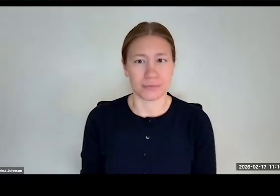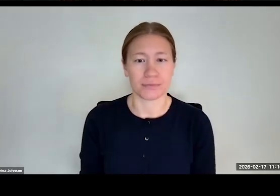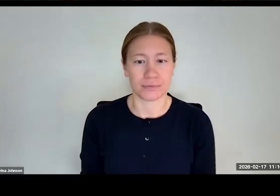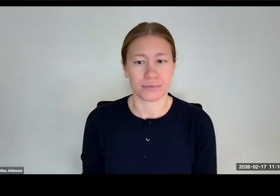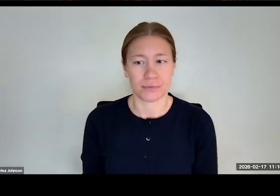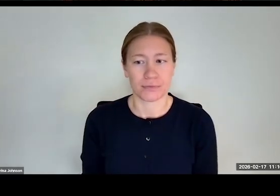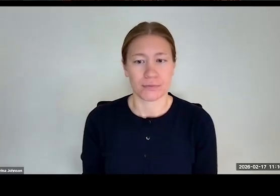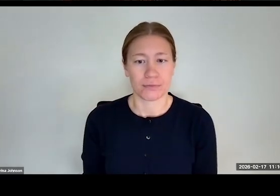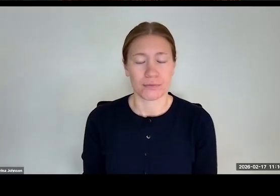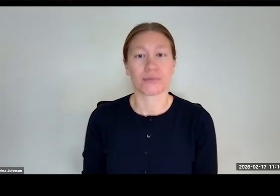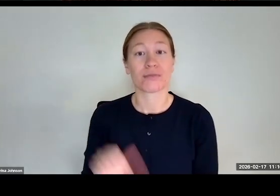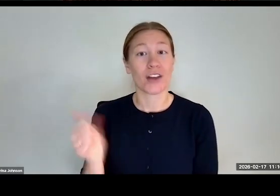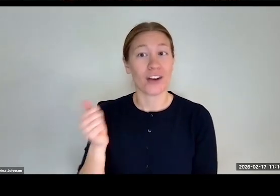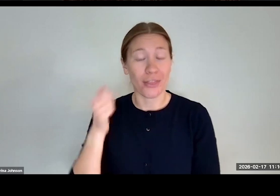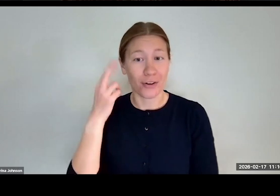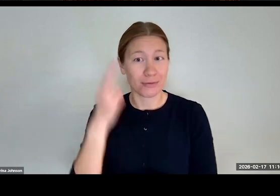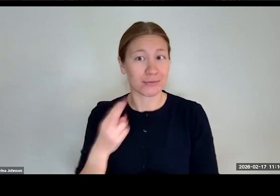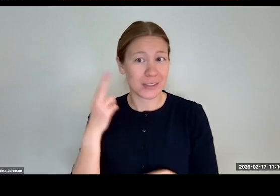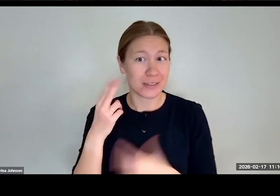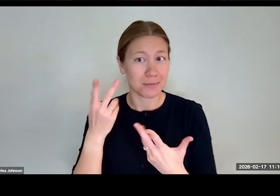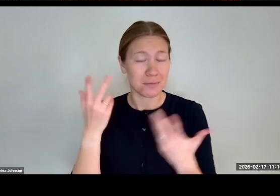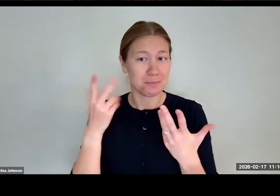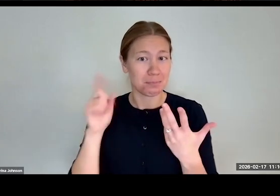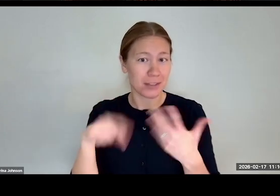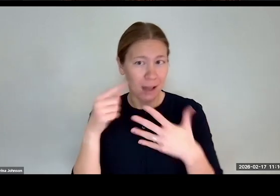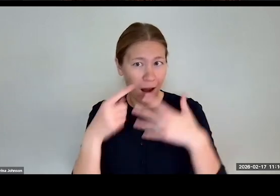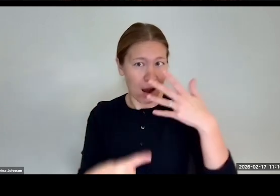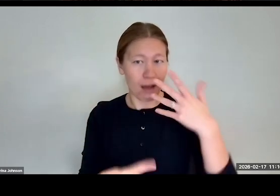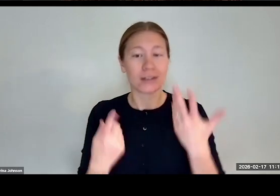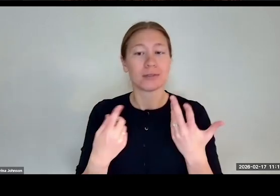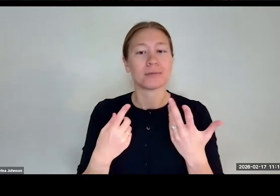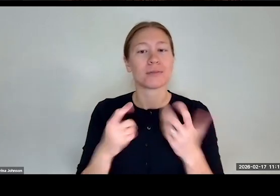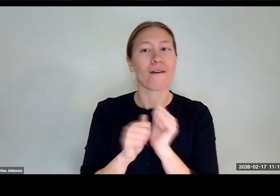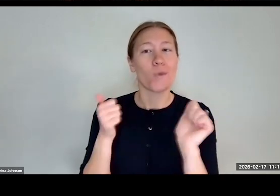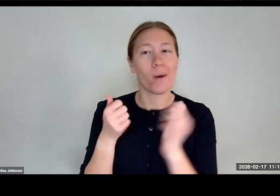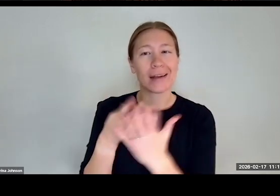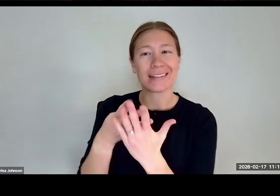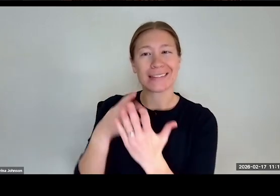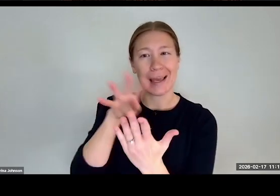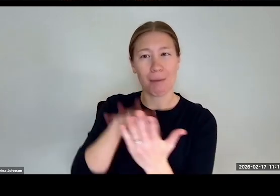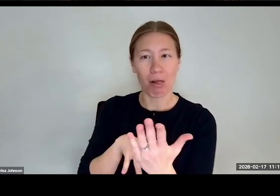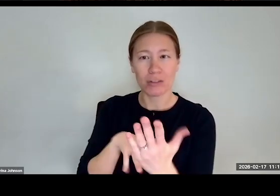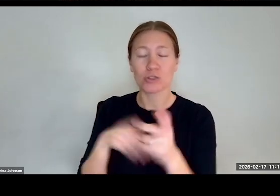Another factor to think about with layout is that you should not be using tables to control layout on your slides.